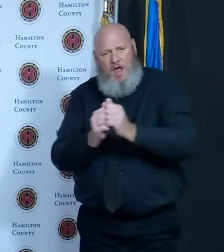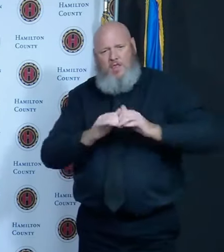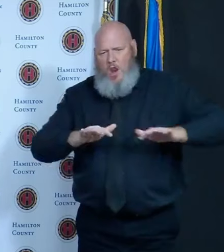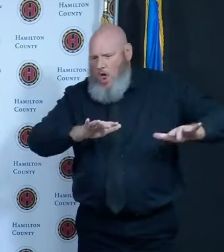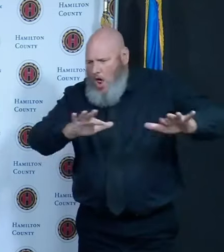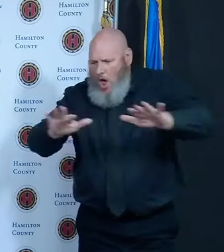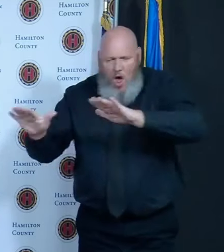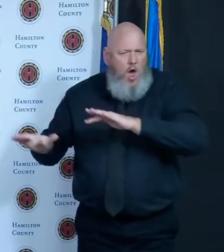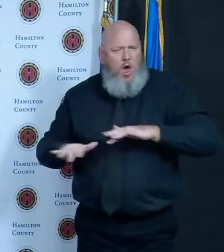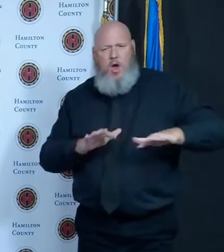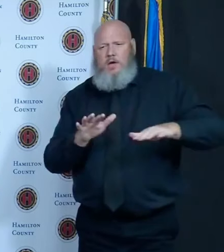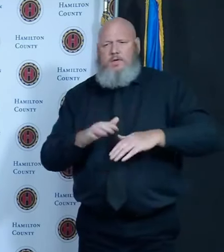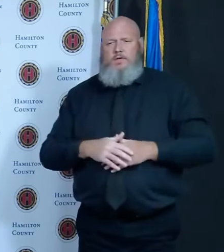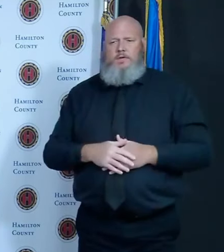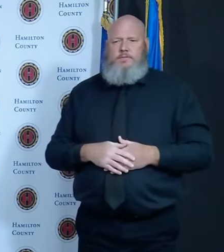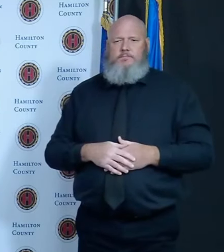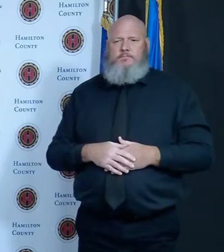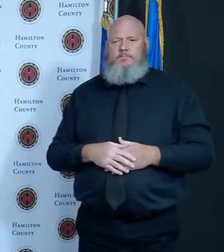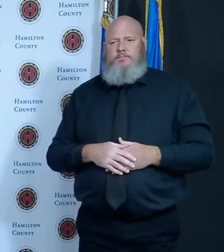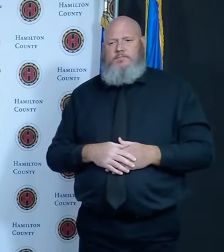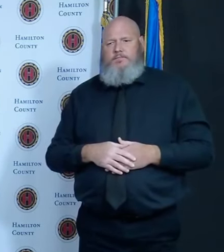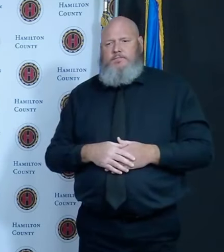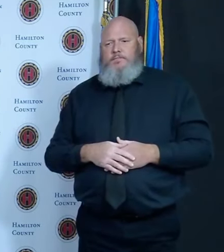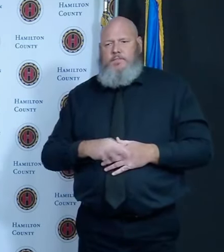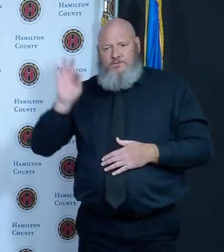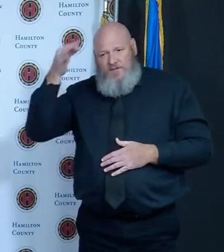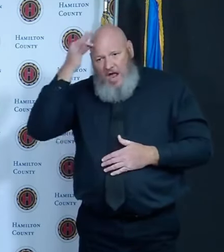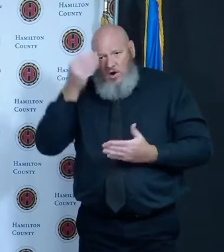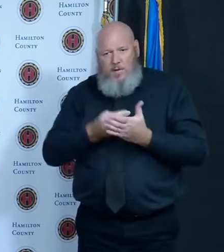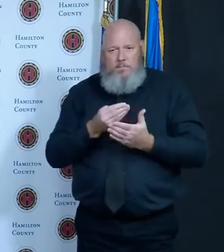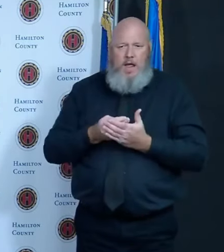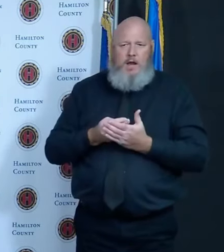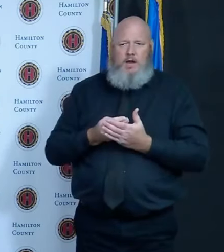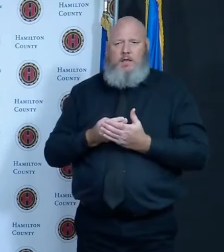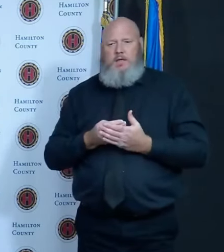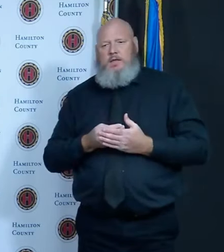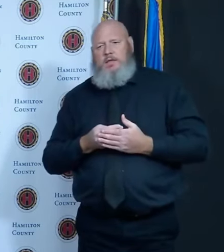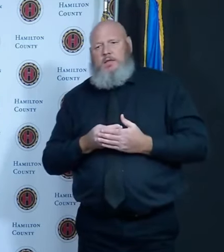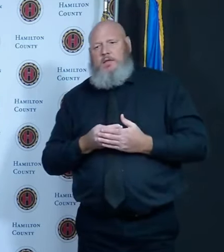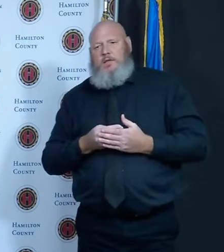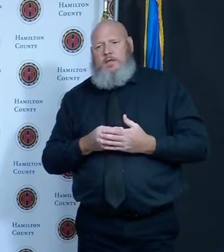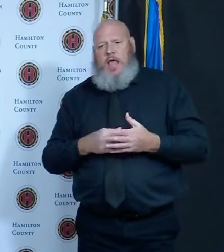resources external from our immediate community we have a lot of good things